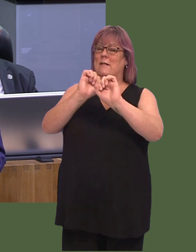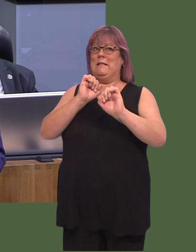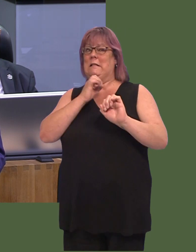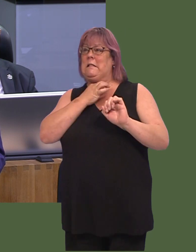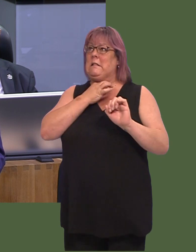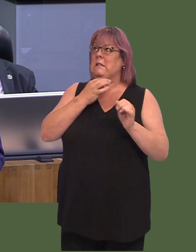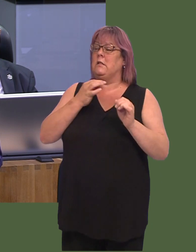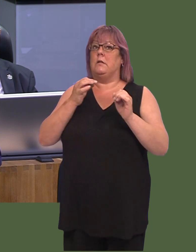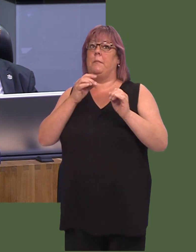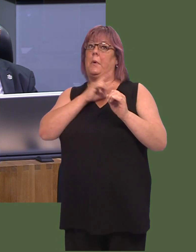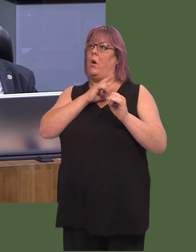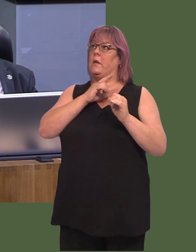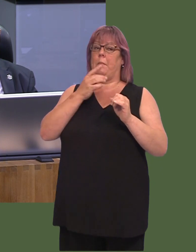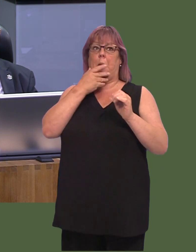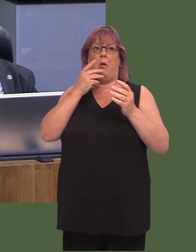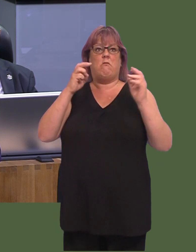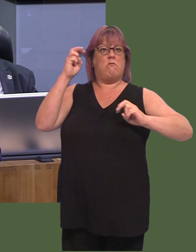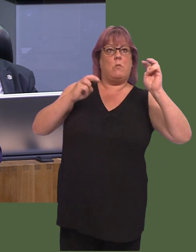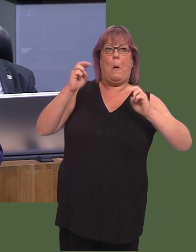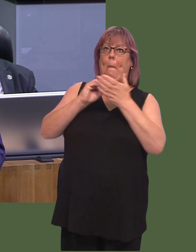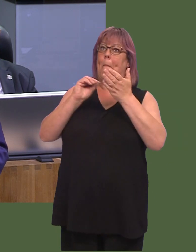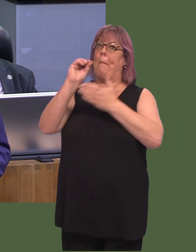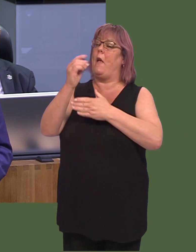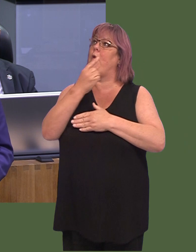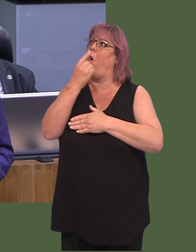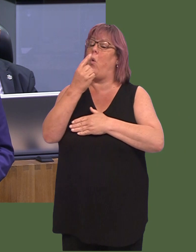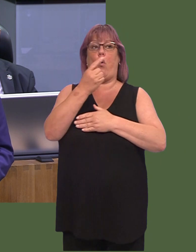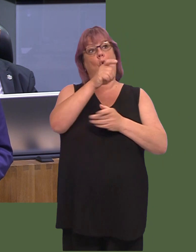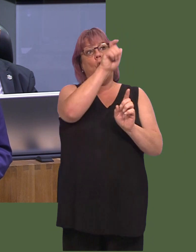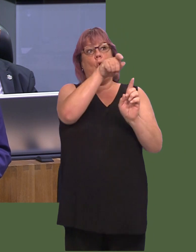years because of wrangling over who should pay for it, and the Residential Landlords